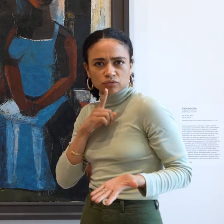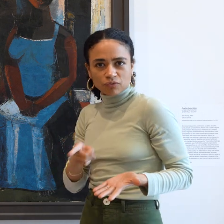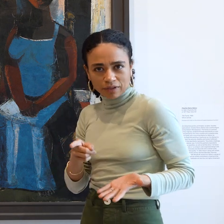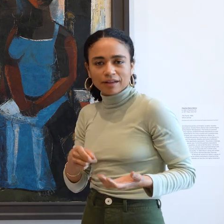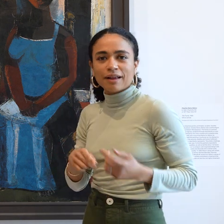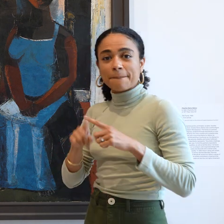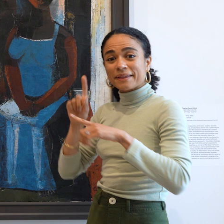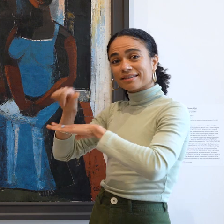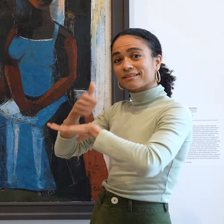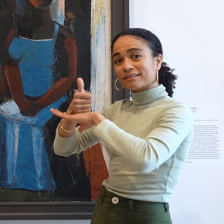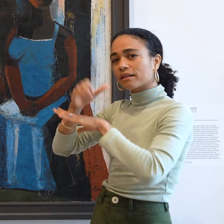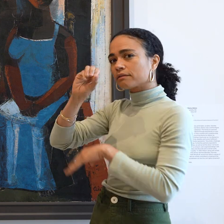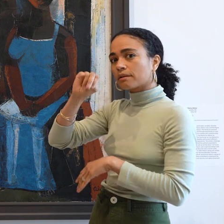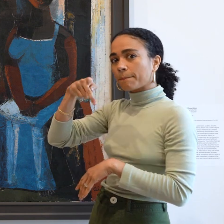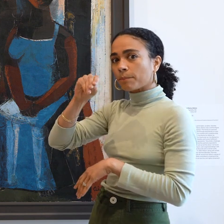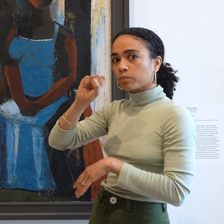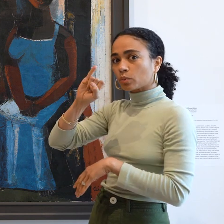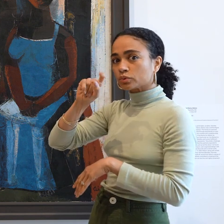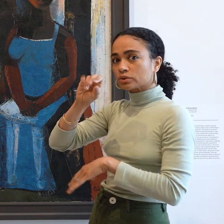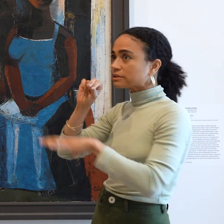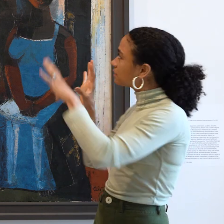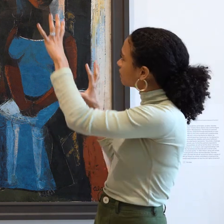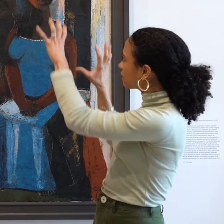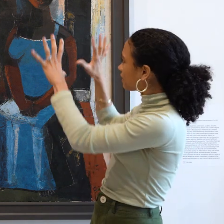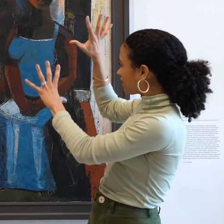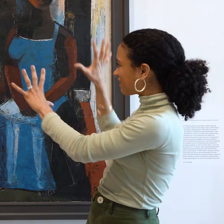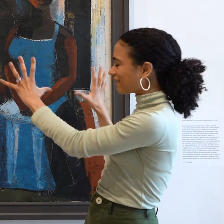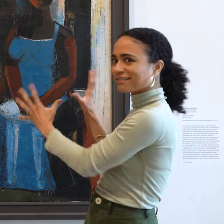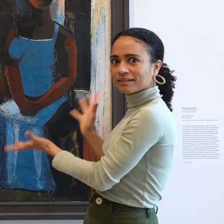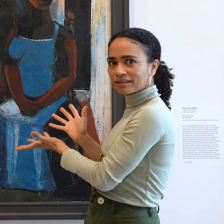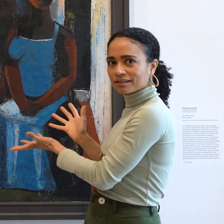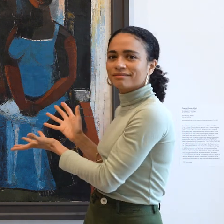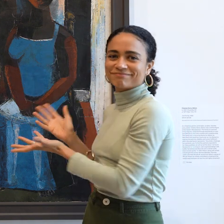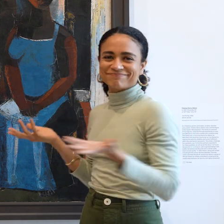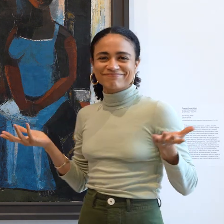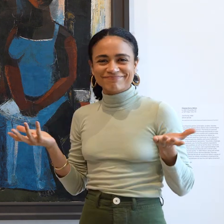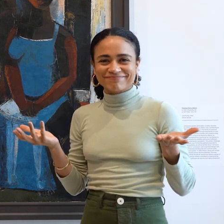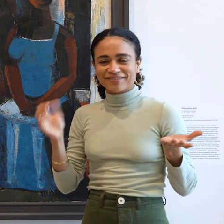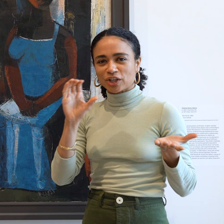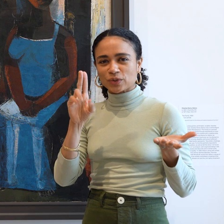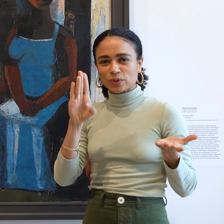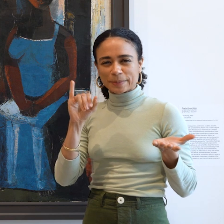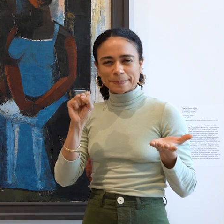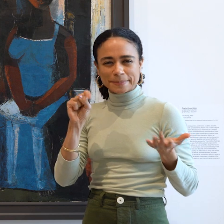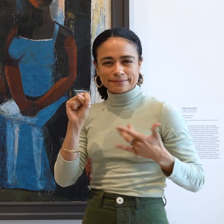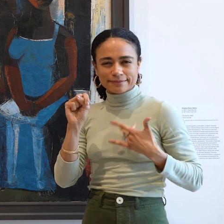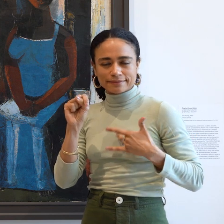However, the composition evokes Cubism.